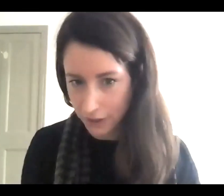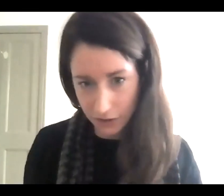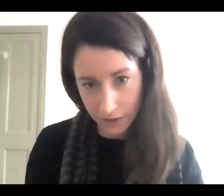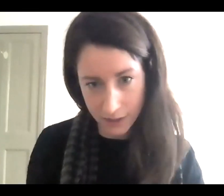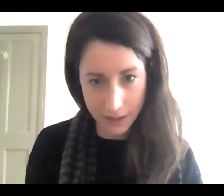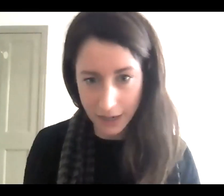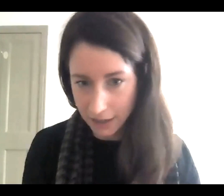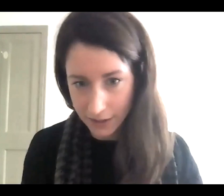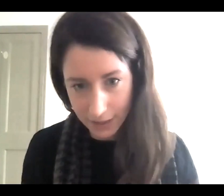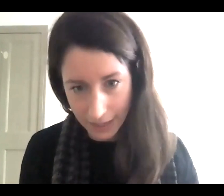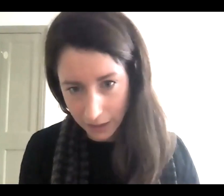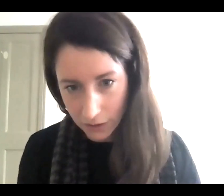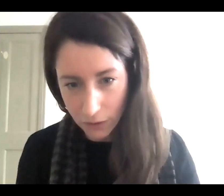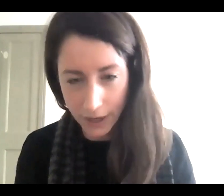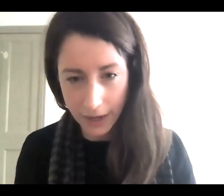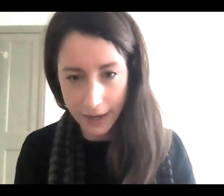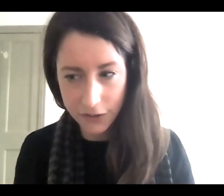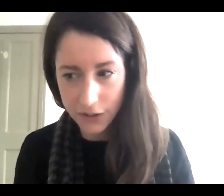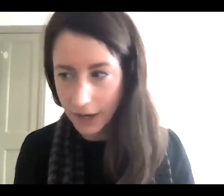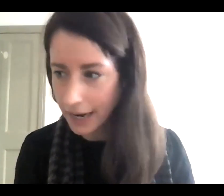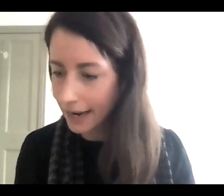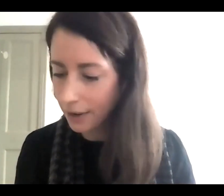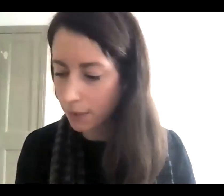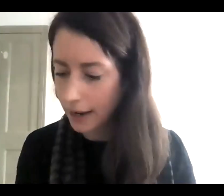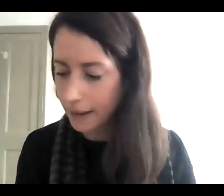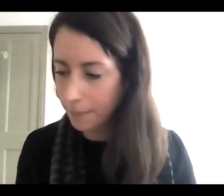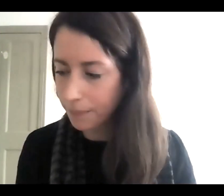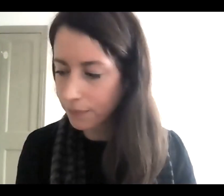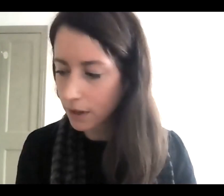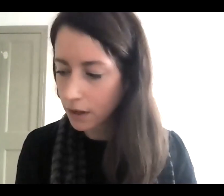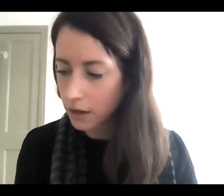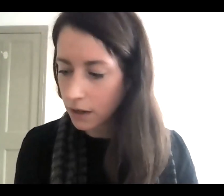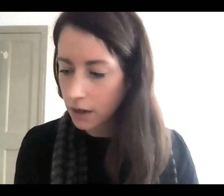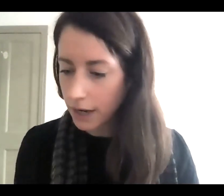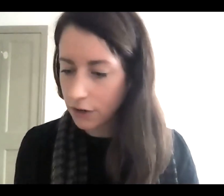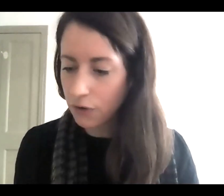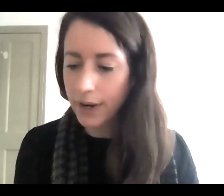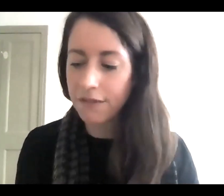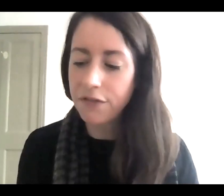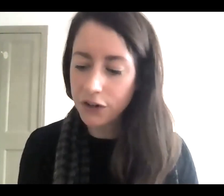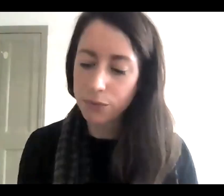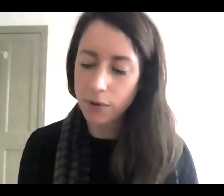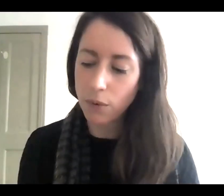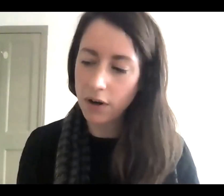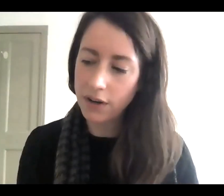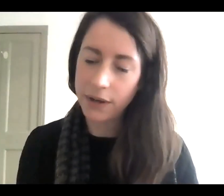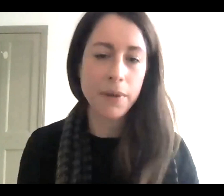directions, the silences, and looking at how I could create a visual world that would